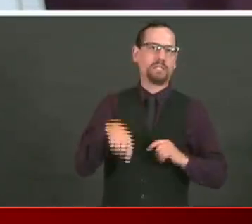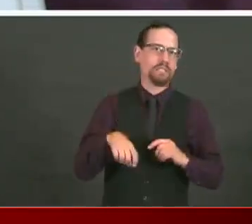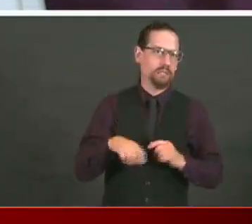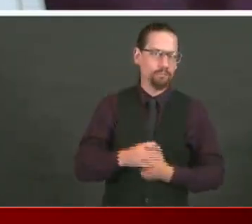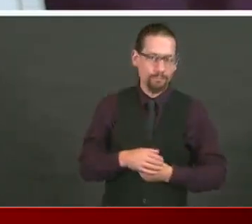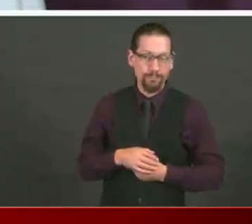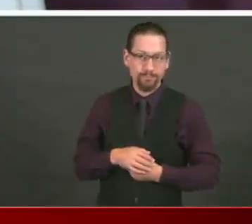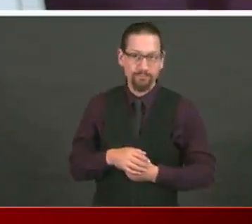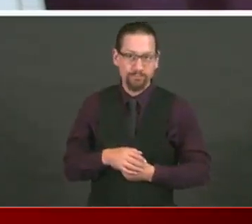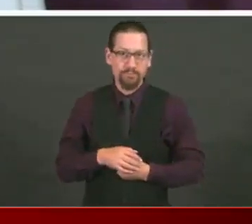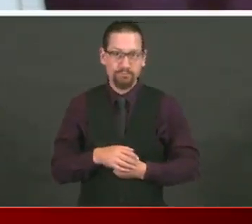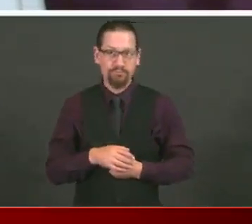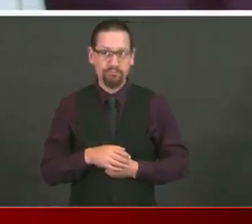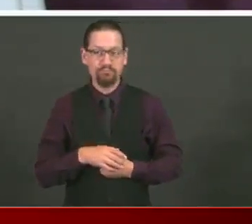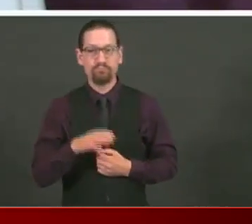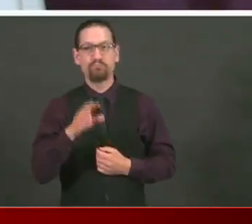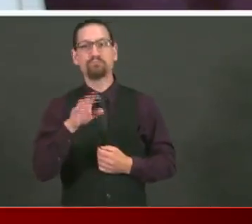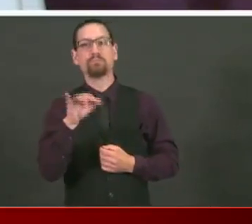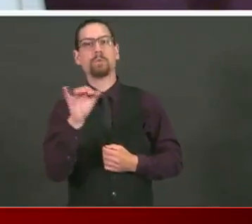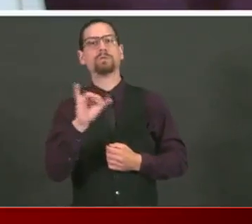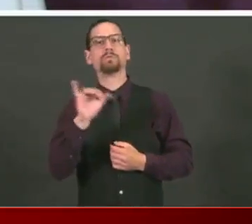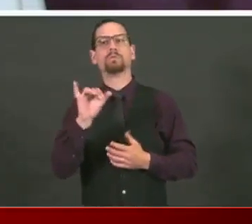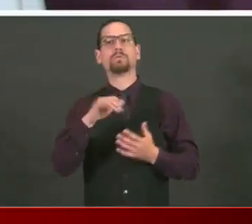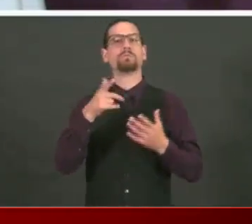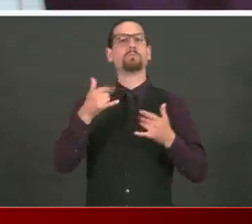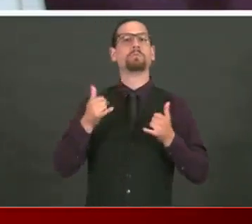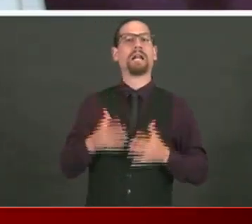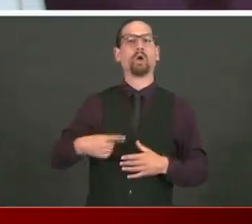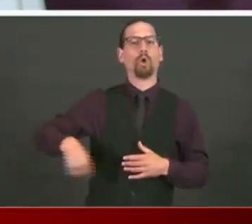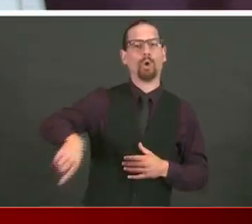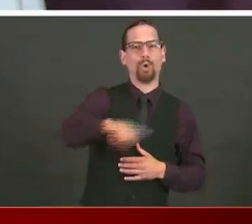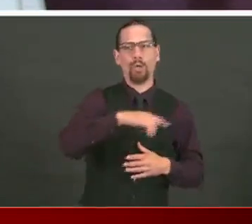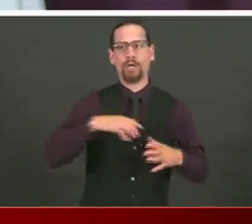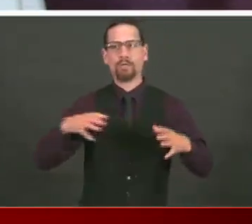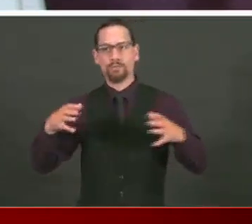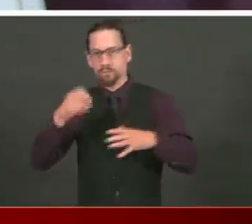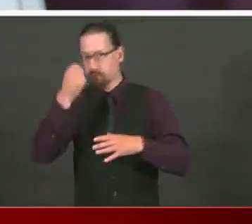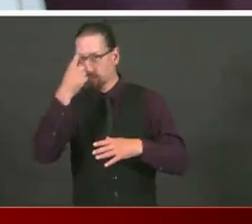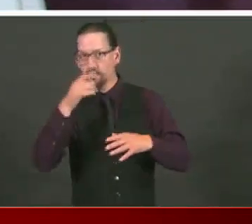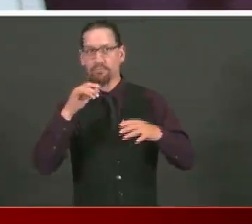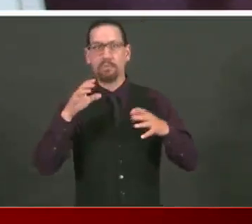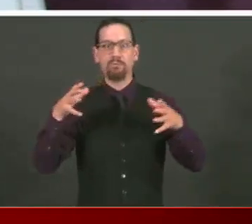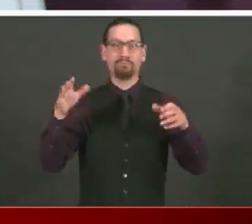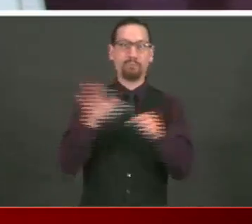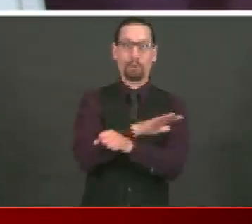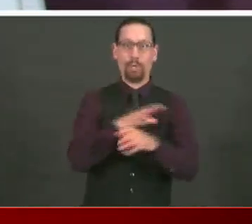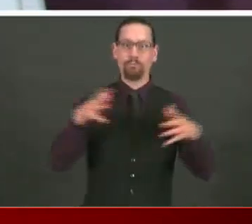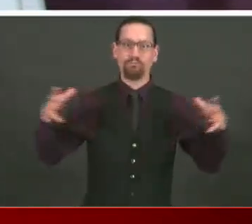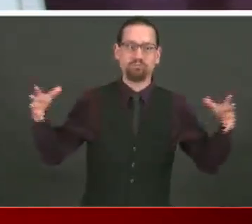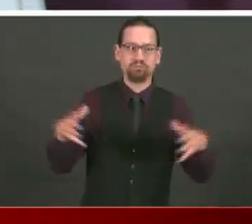THAT IS OFTEN NOT PRACTICAL AND SO WE ARE ASKING PLAYERS TO KEEP